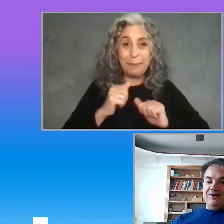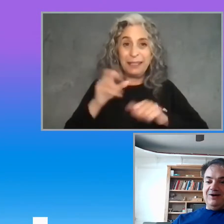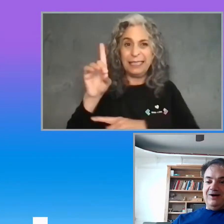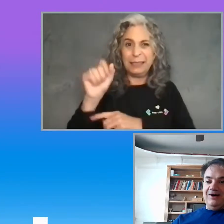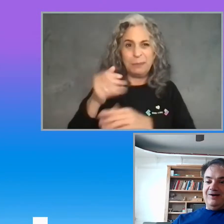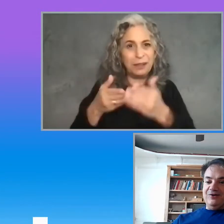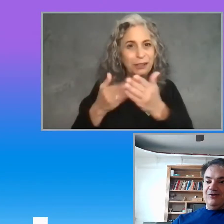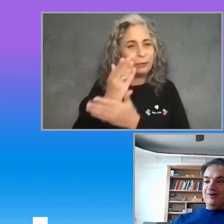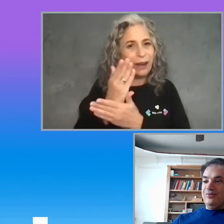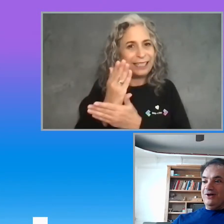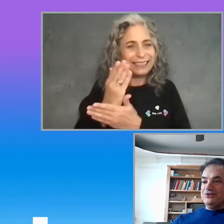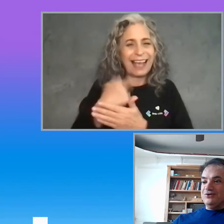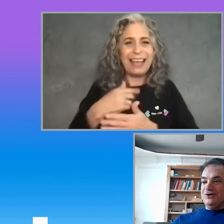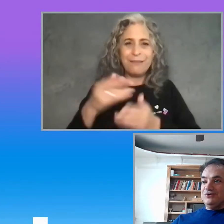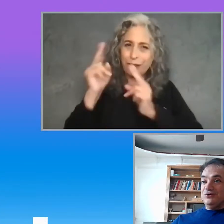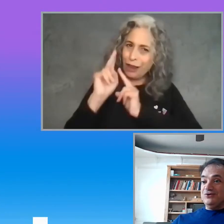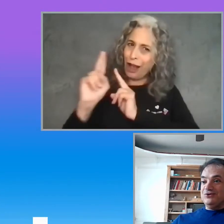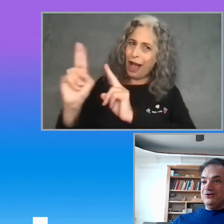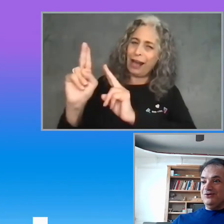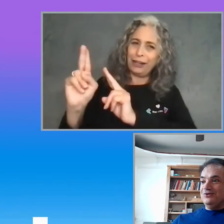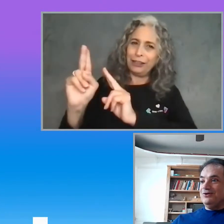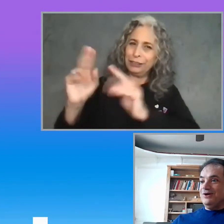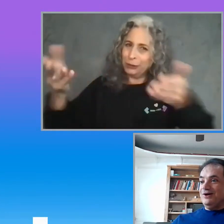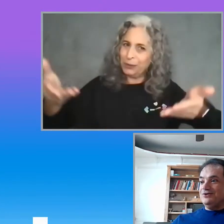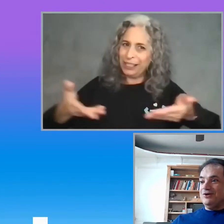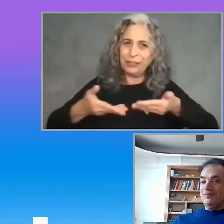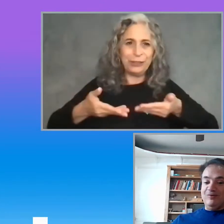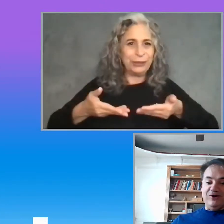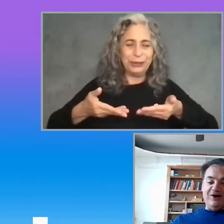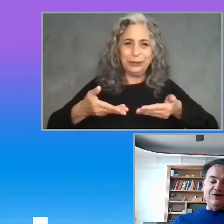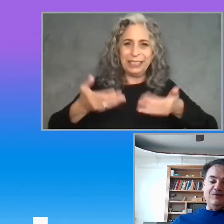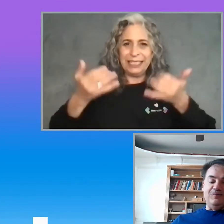rights space, I have the great